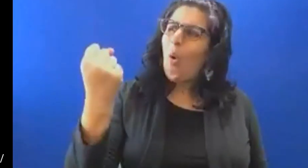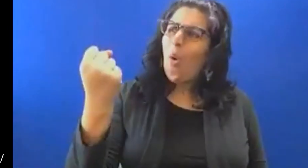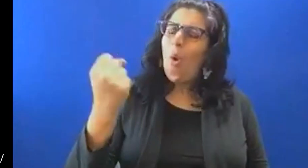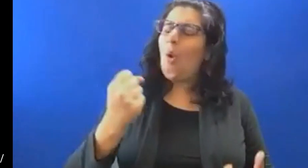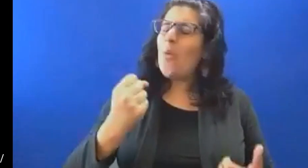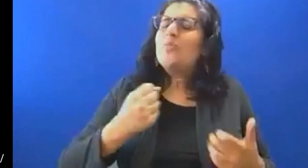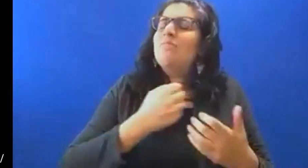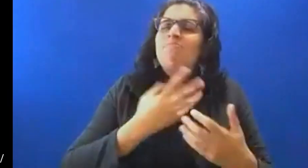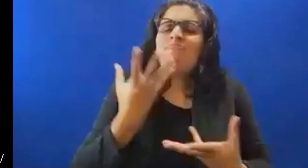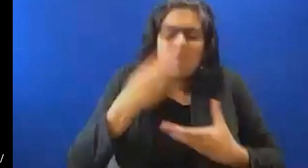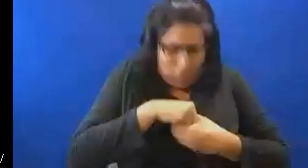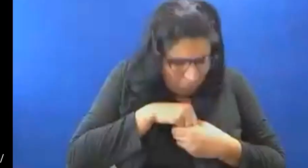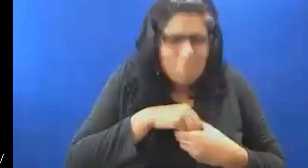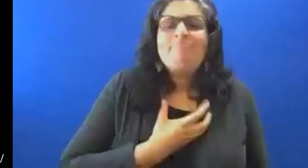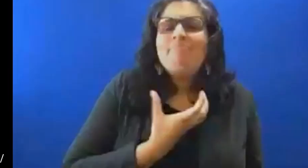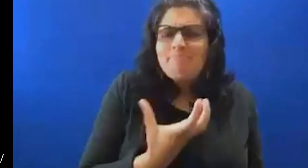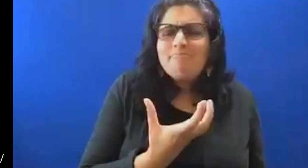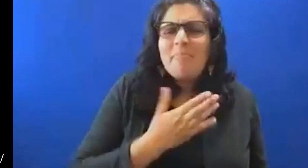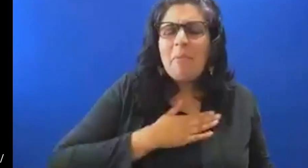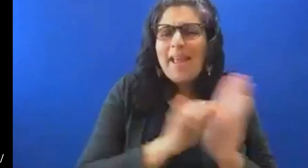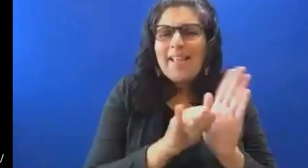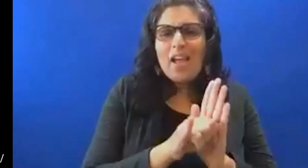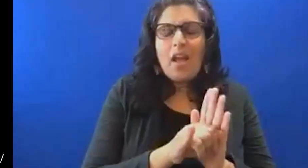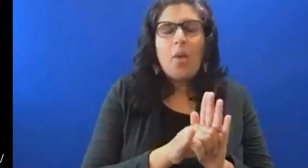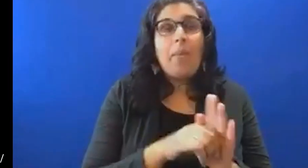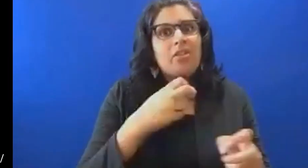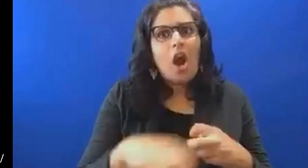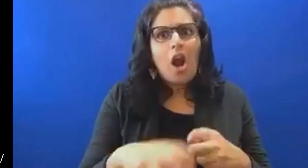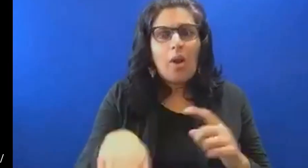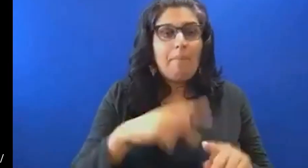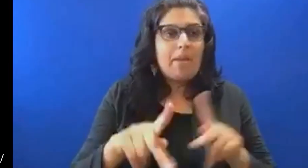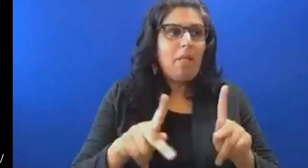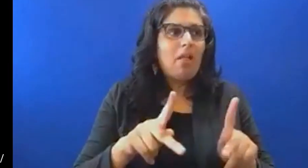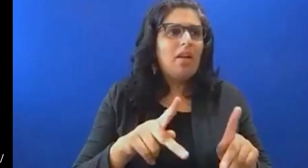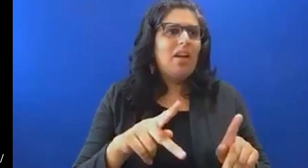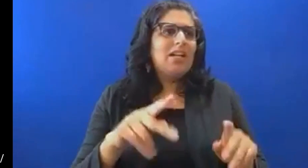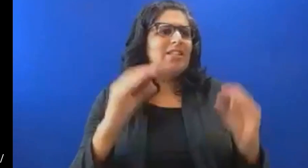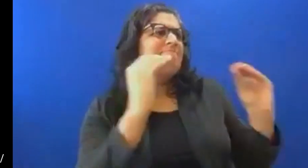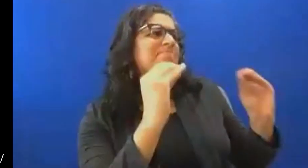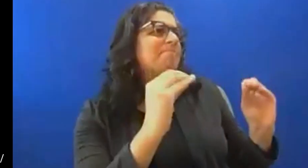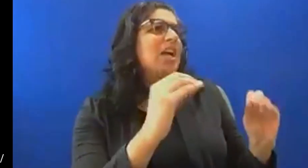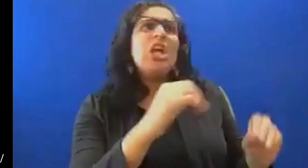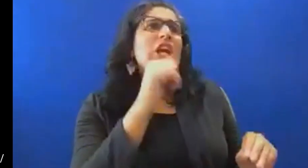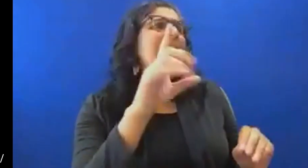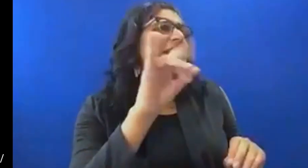That's hard when you constantly have people telling you, "No, don't call yourself disabled. I don't see you as disabled. You're not disabled.